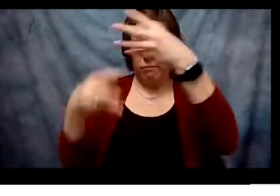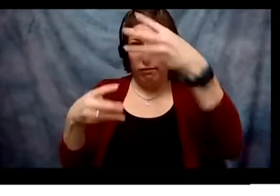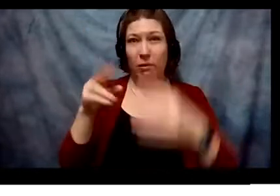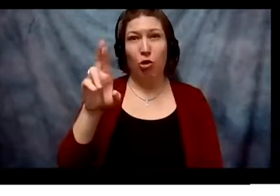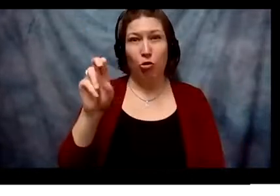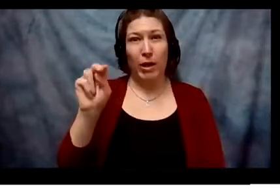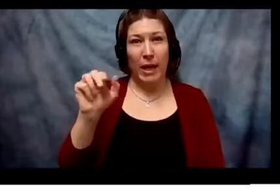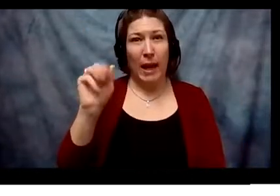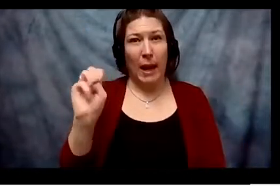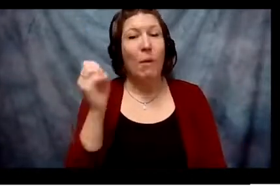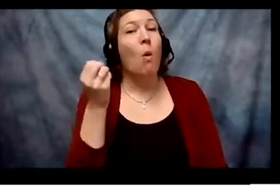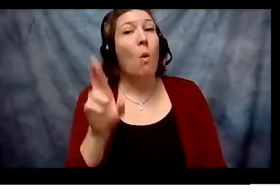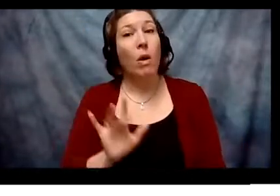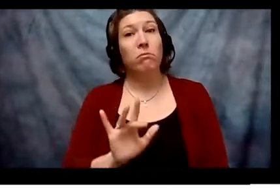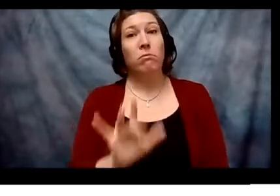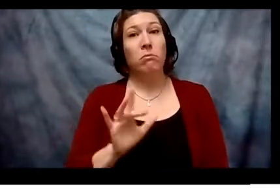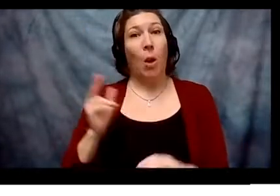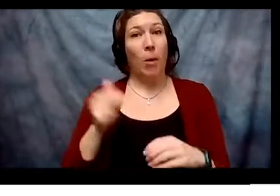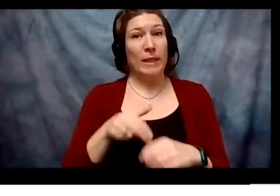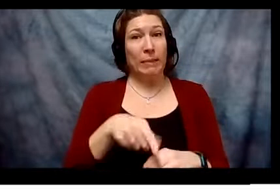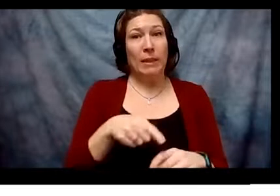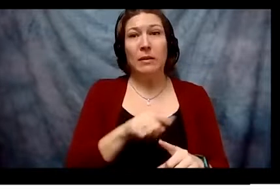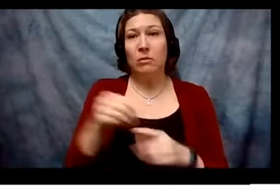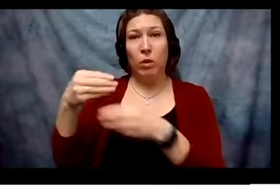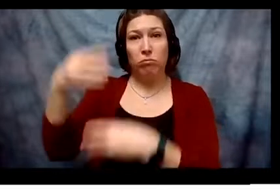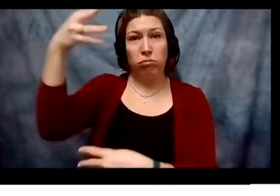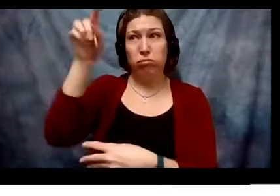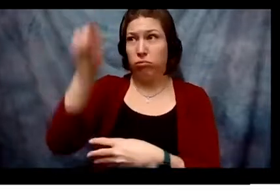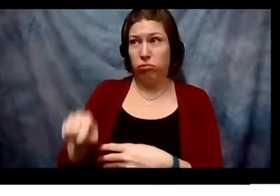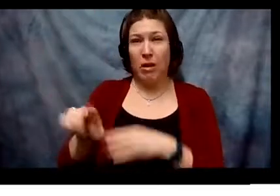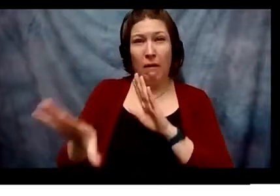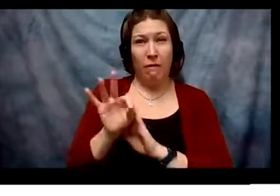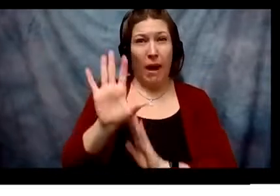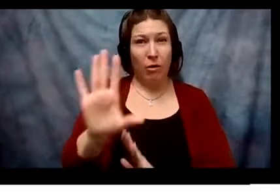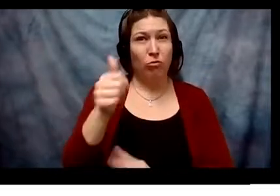your name after clicking on the participant icon and click on the box rename.